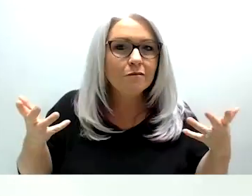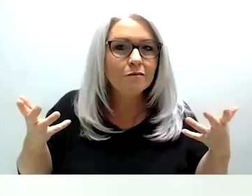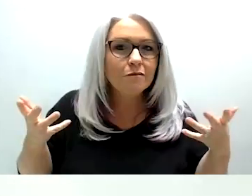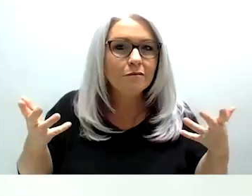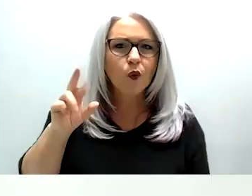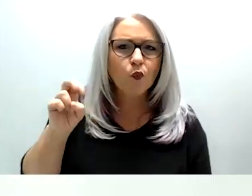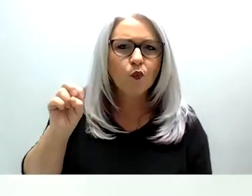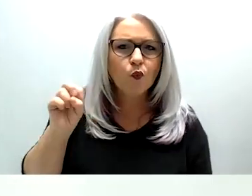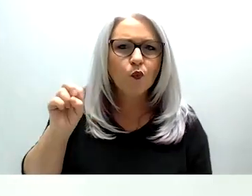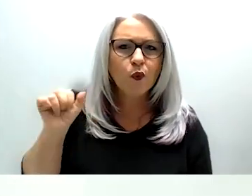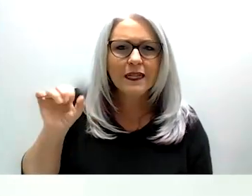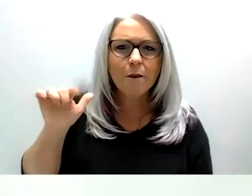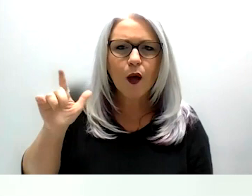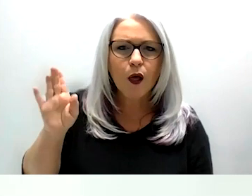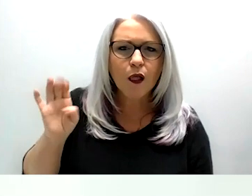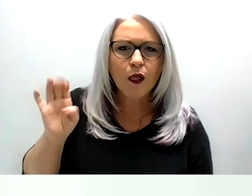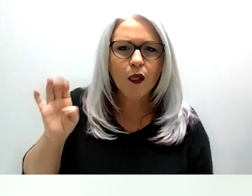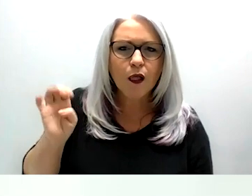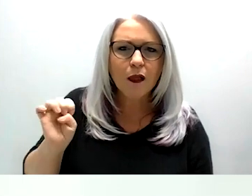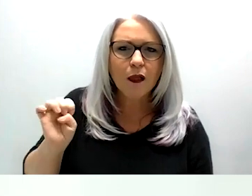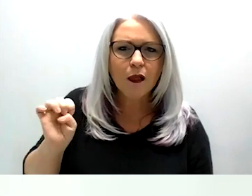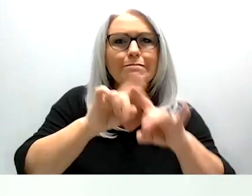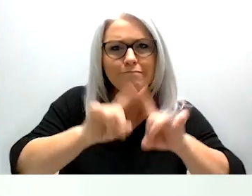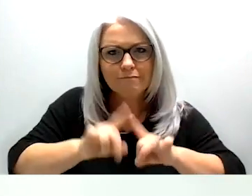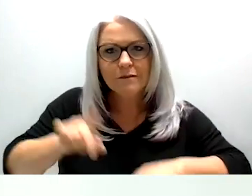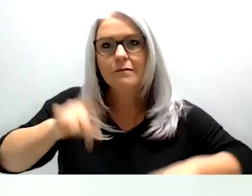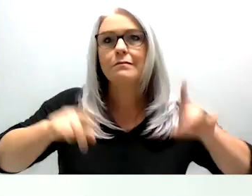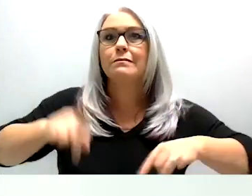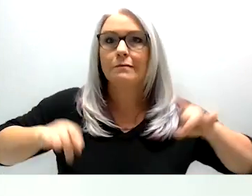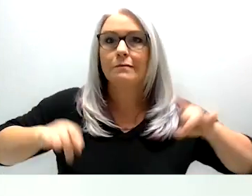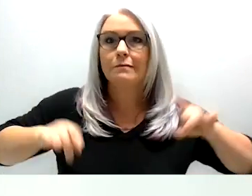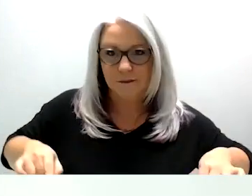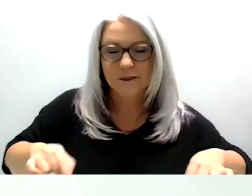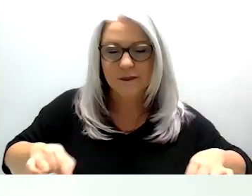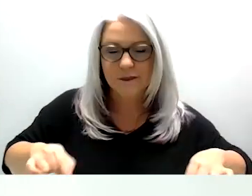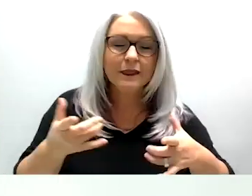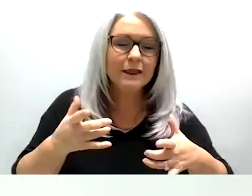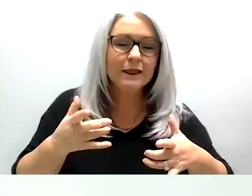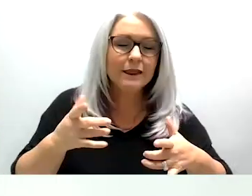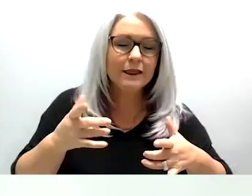in different circumstances. And, you know, different people can differ in what they think is